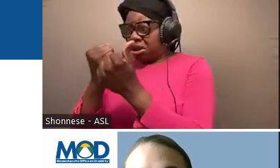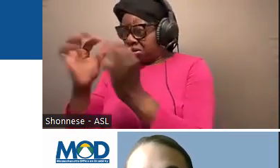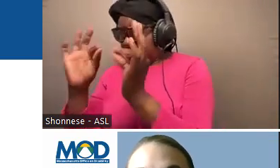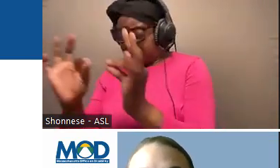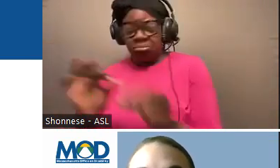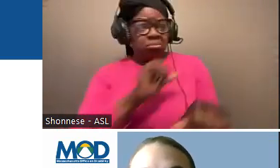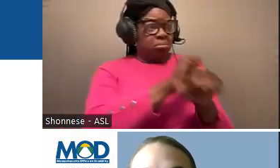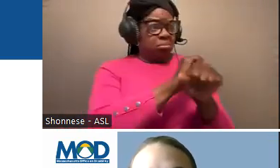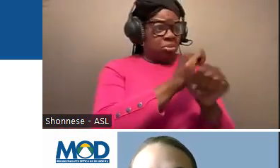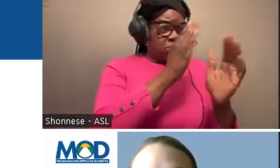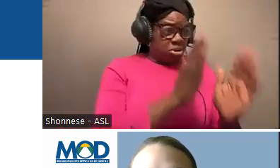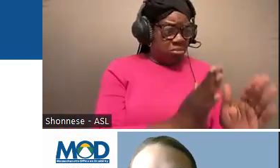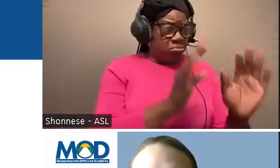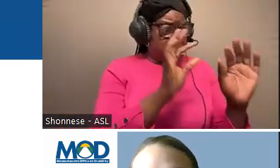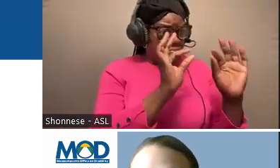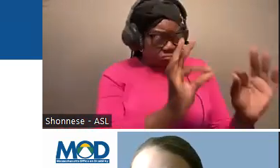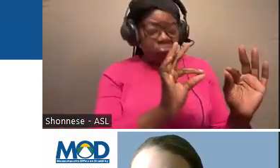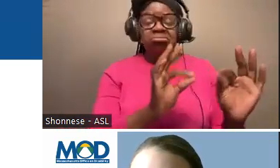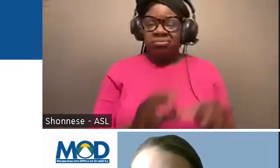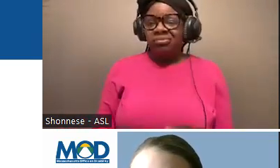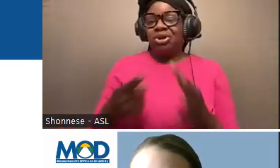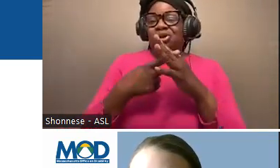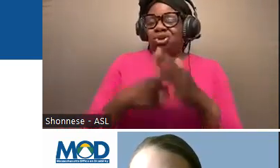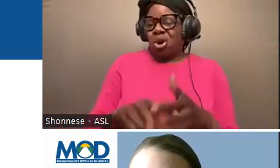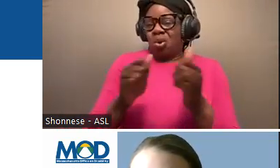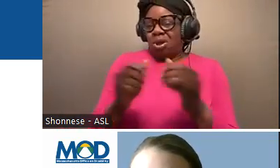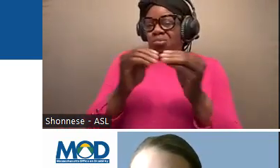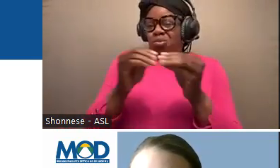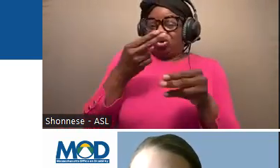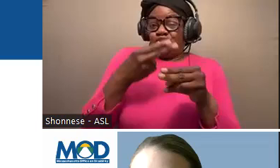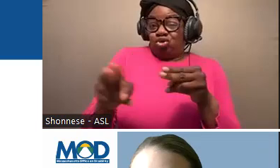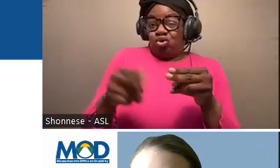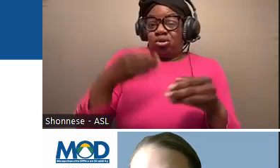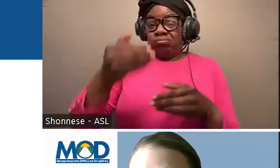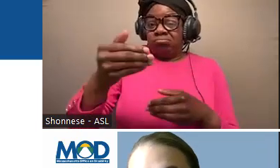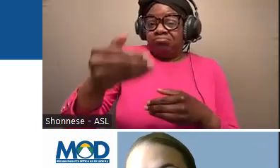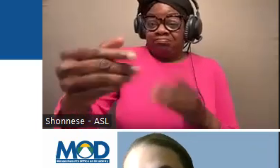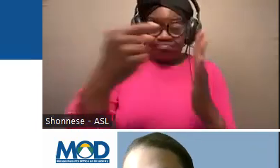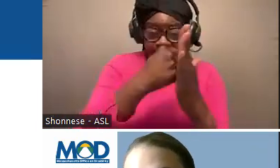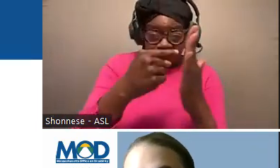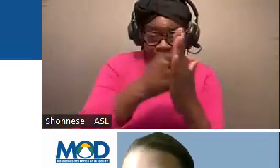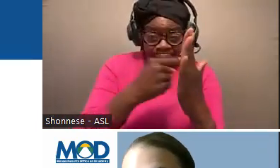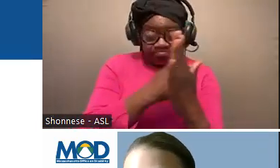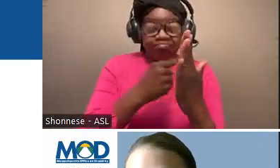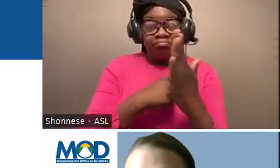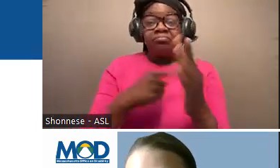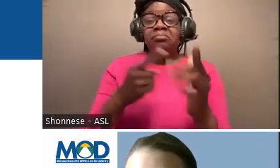But I would start with shorter intervals for review periods and get longer as you find things